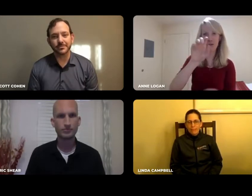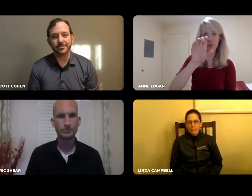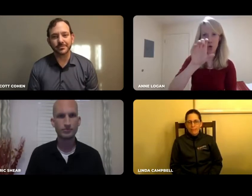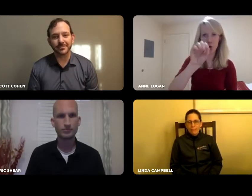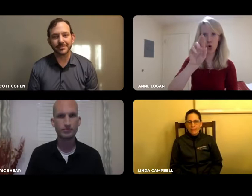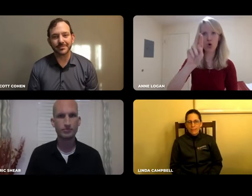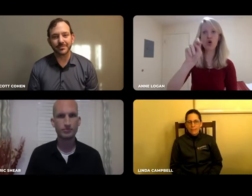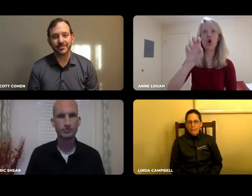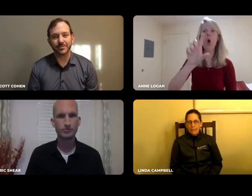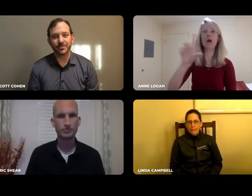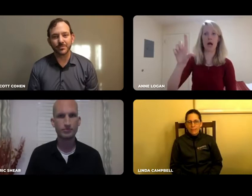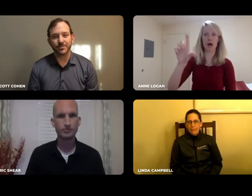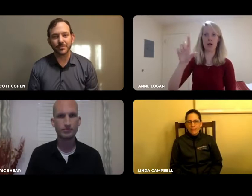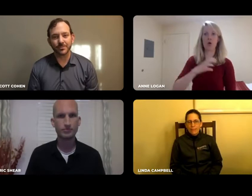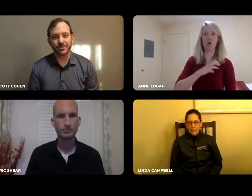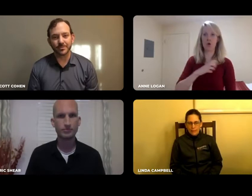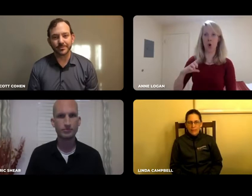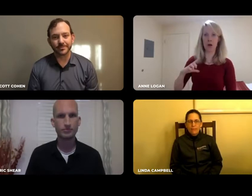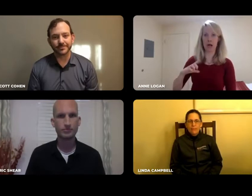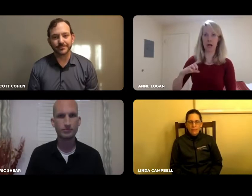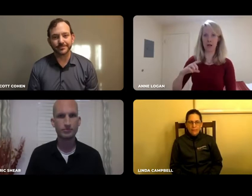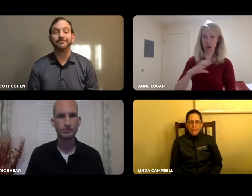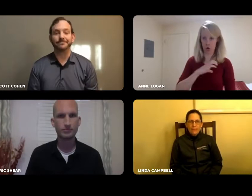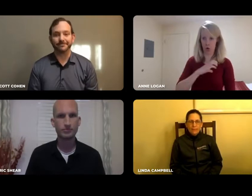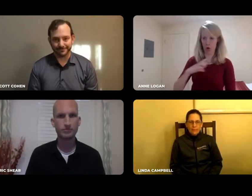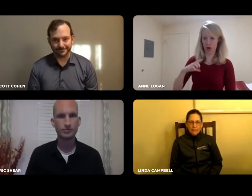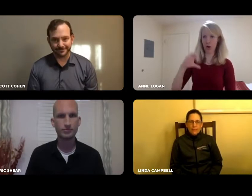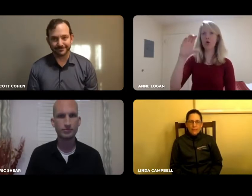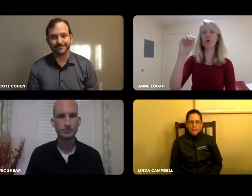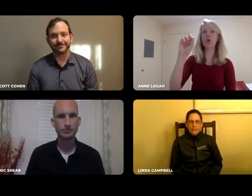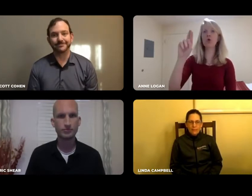I'm at Cornell University